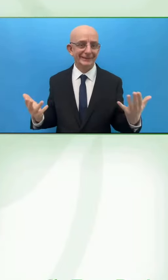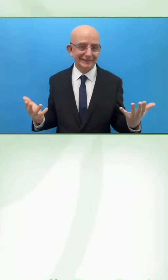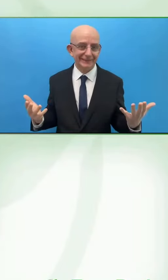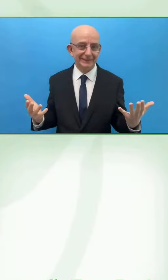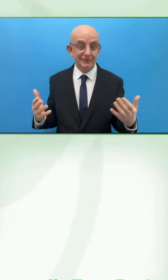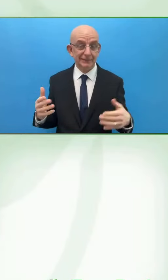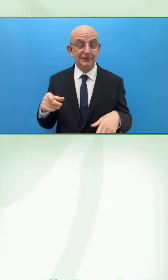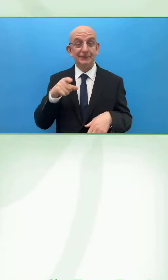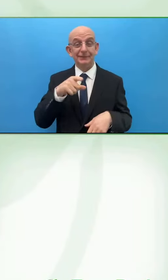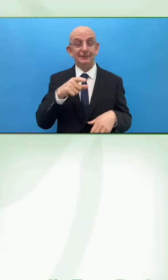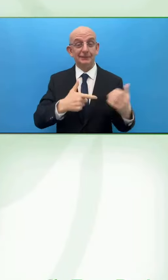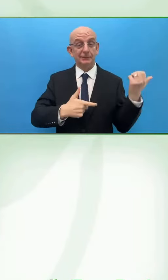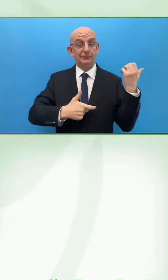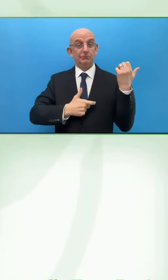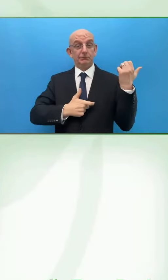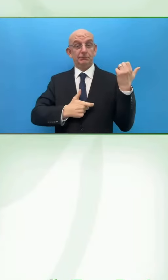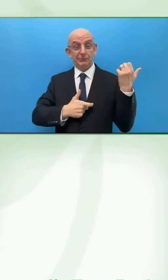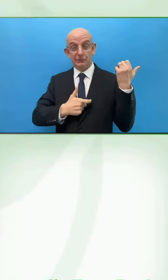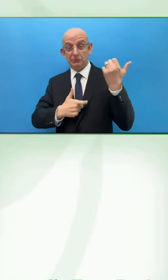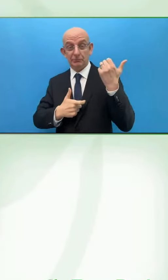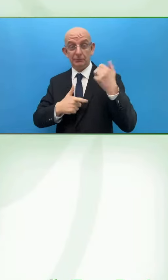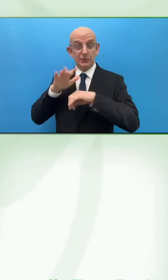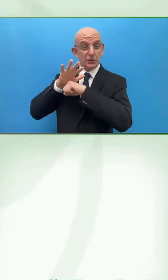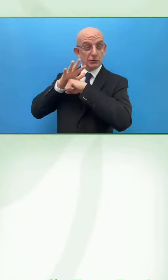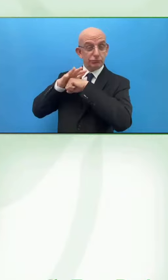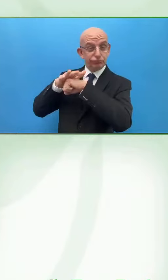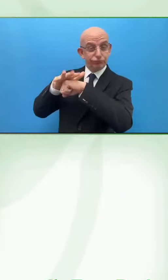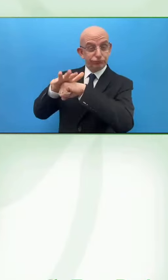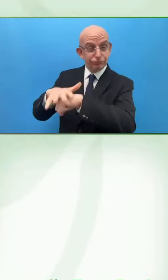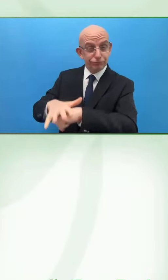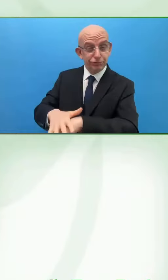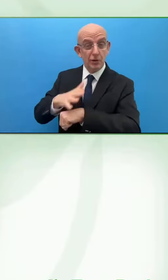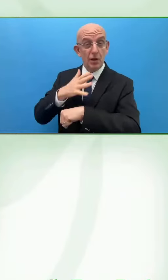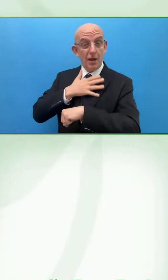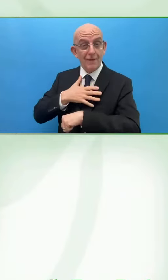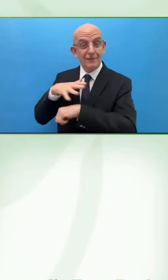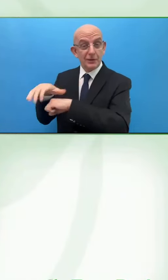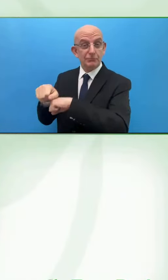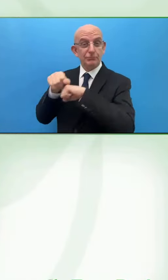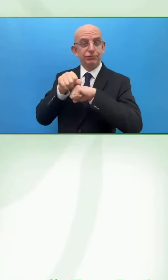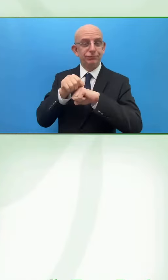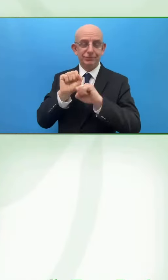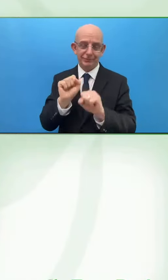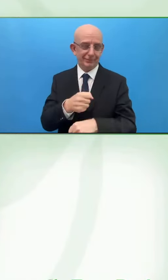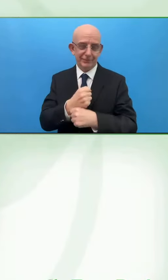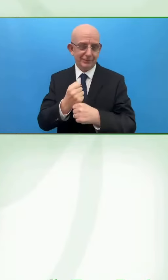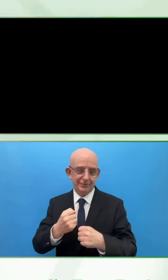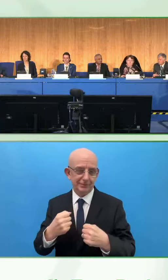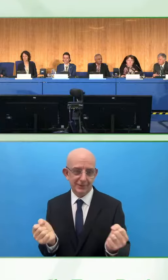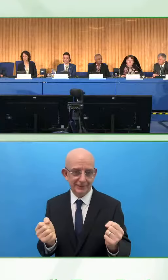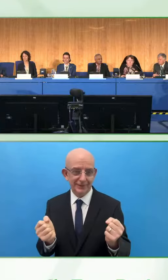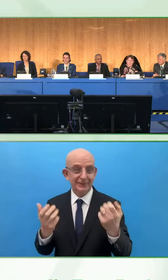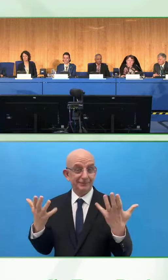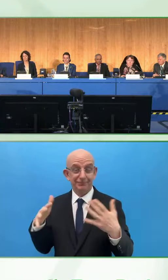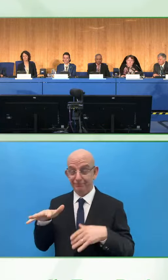The province of Ladakh from where that person has won the award, could not come.